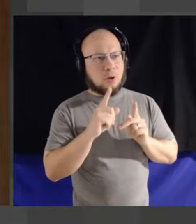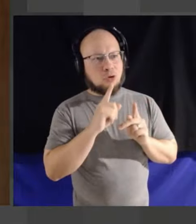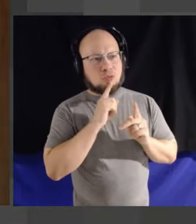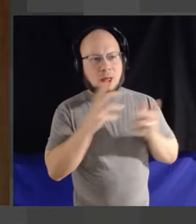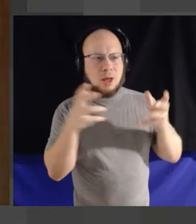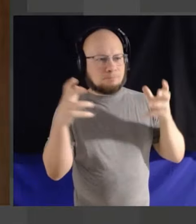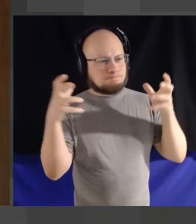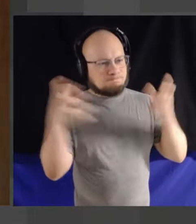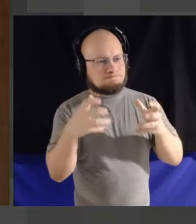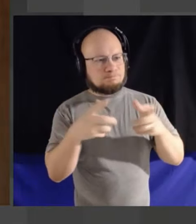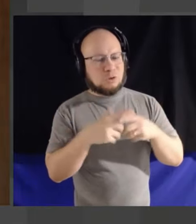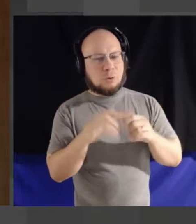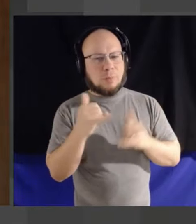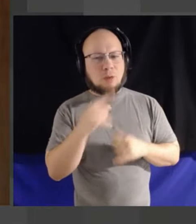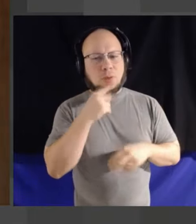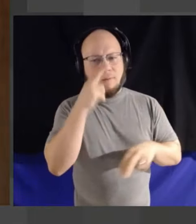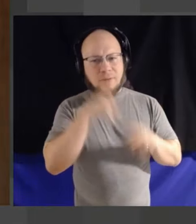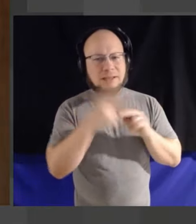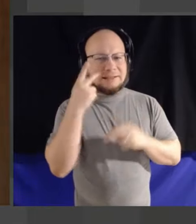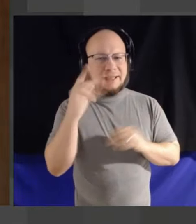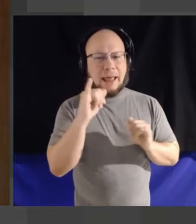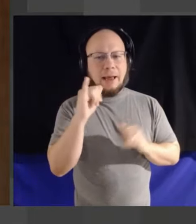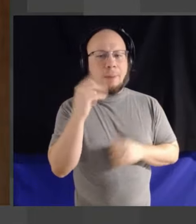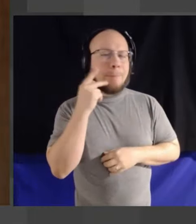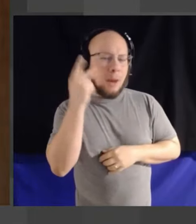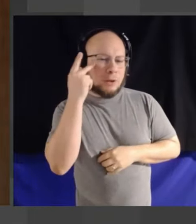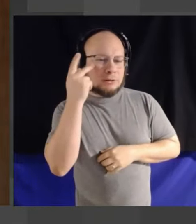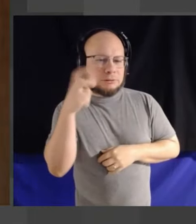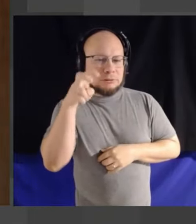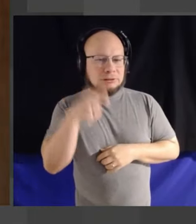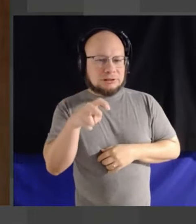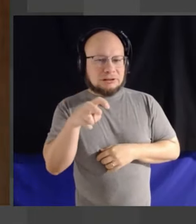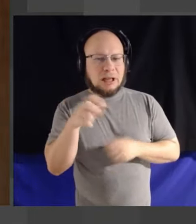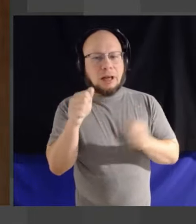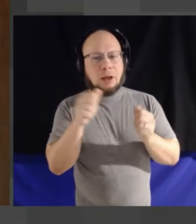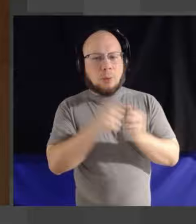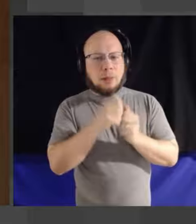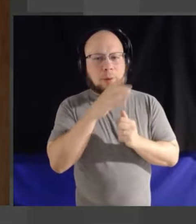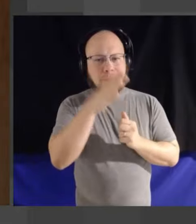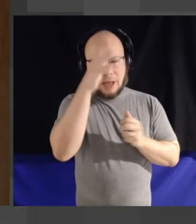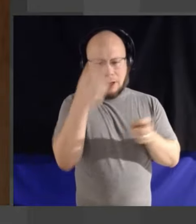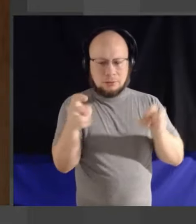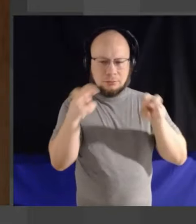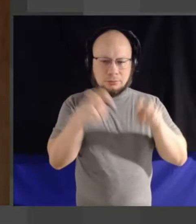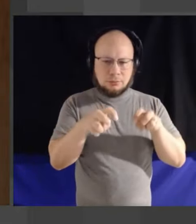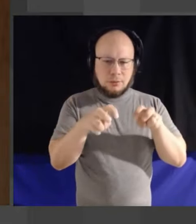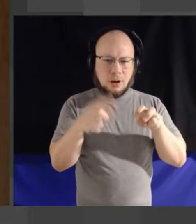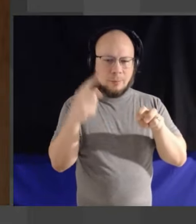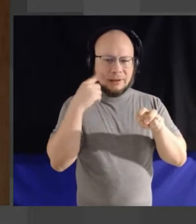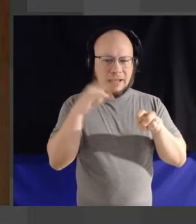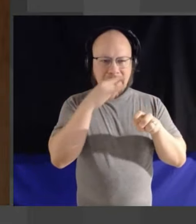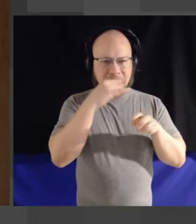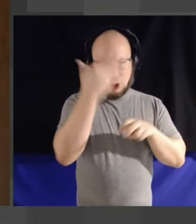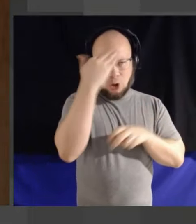CAME TOGETHER TO PLAY THE GAME. IT WAS VERY FUN TO SEE PARENTS